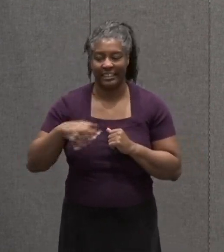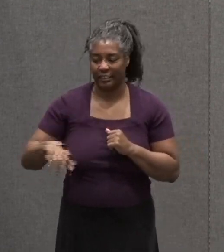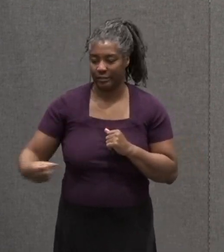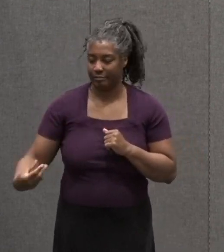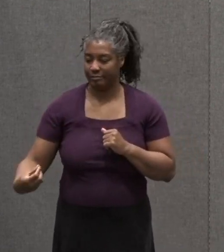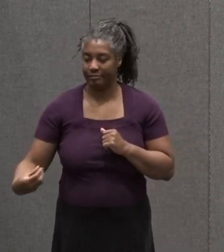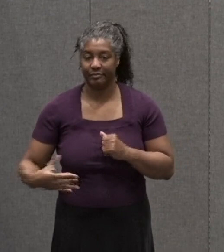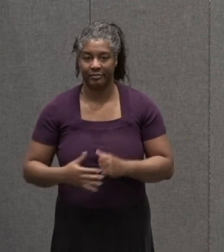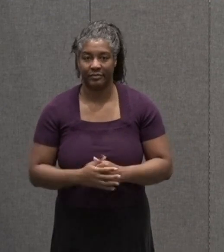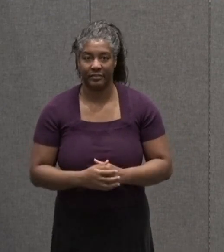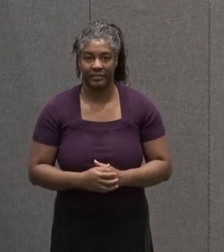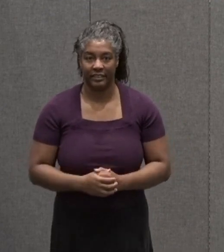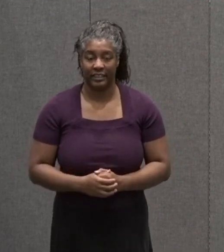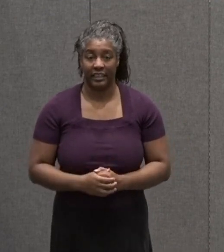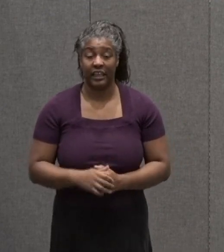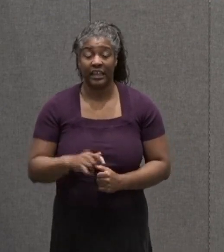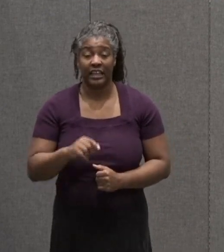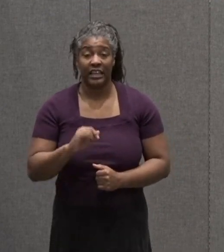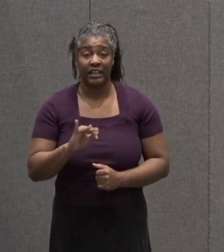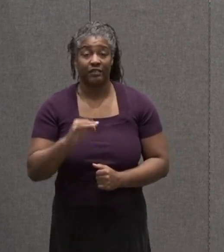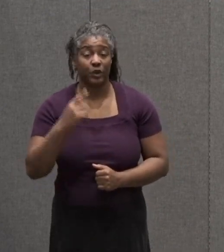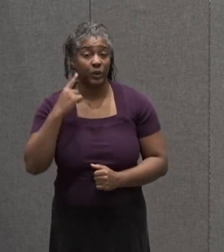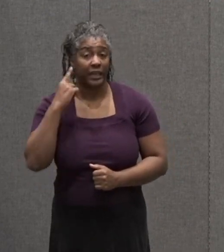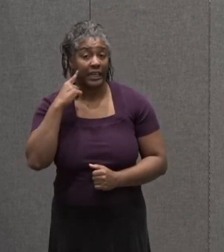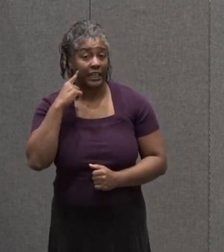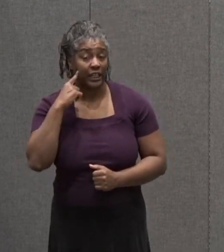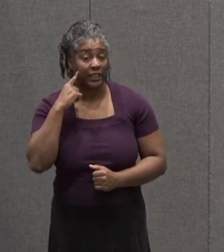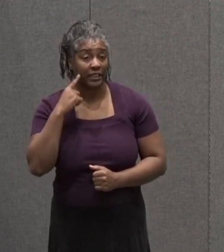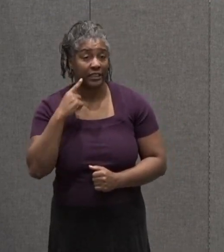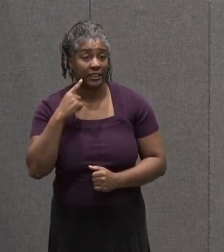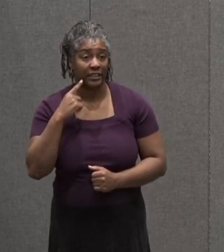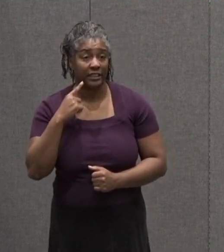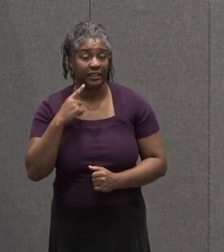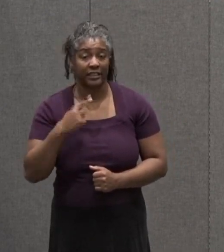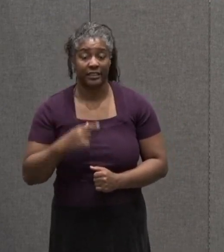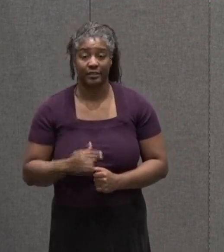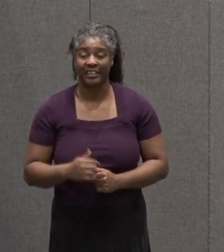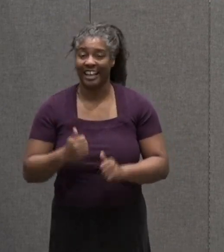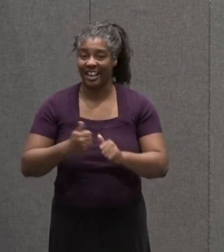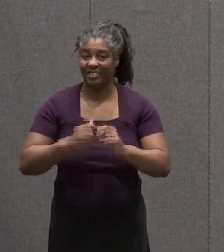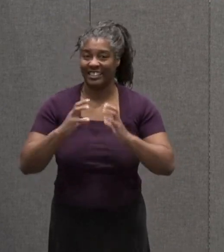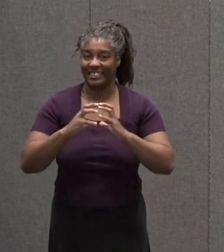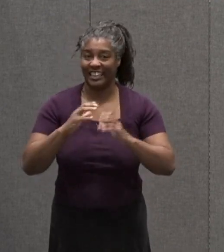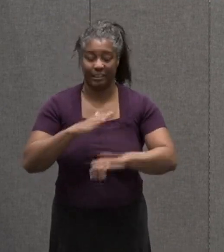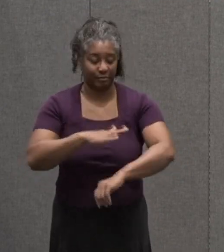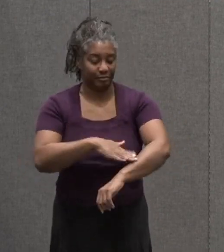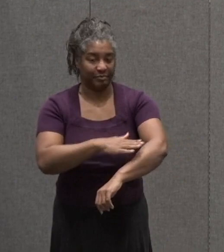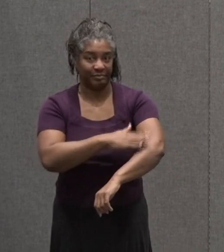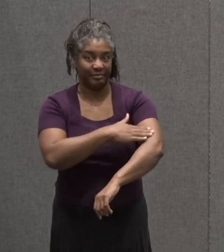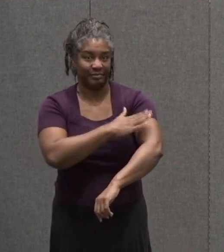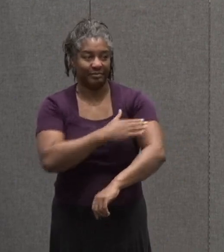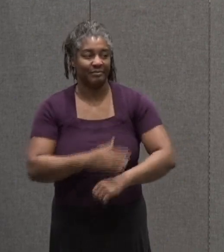Here we go. [Woman] When you hear this chorus start. Every little cell in my body is happy